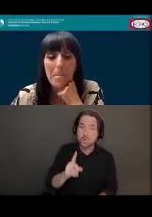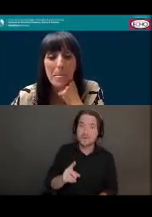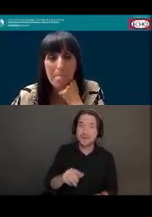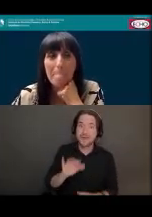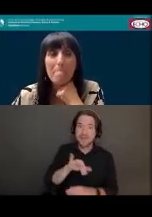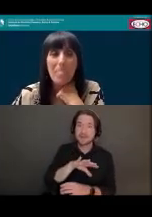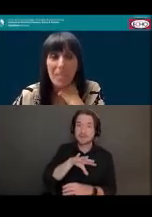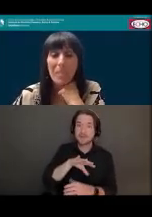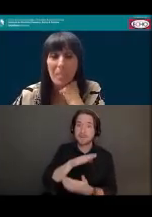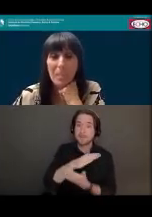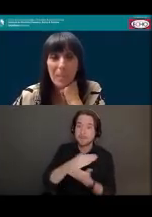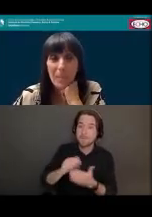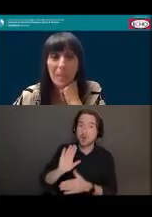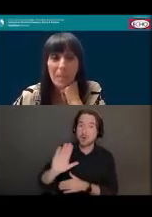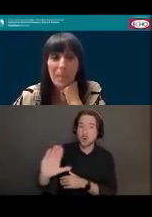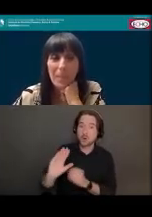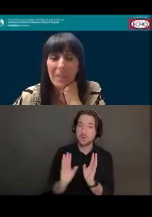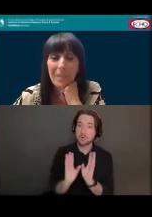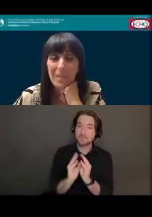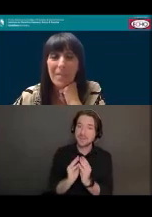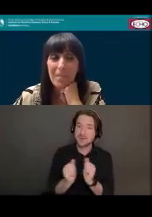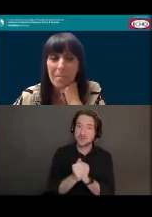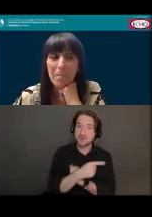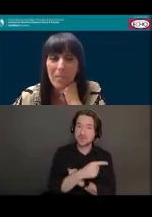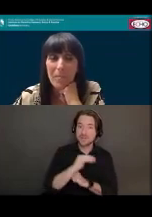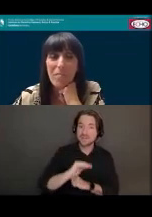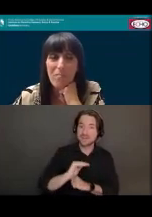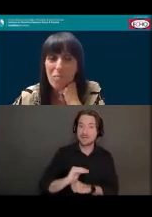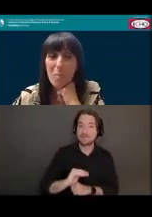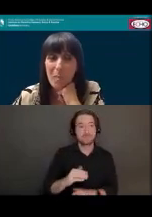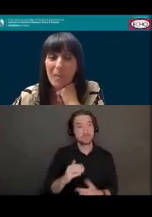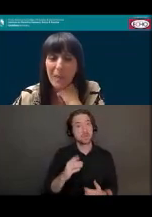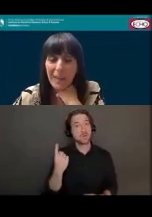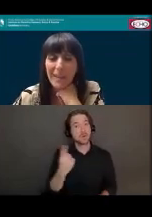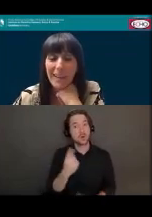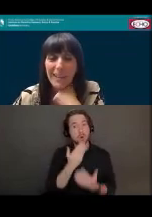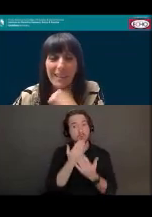and I think it's really successful, she always sings goodbye, yeah?